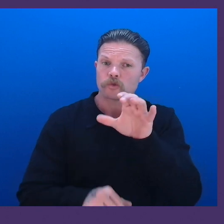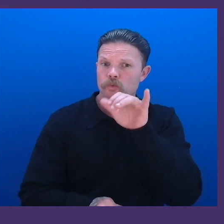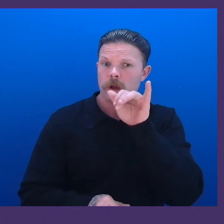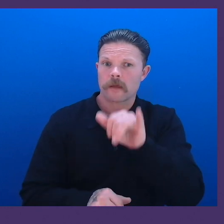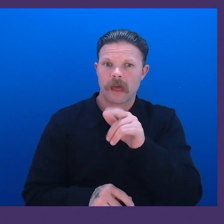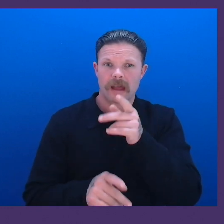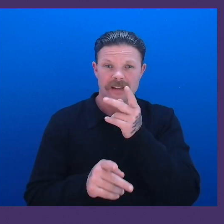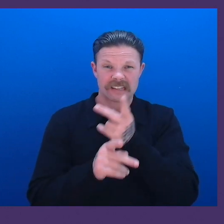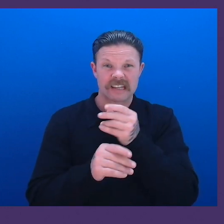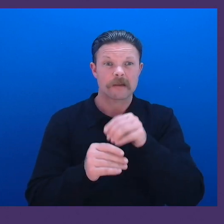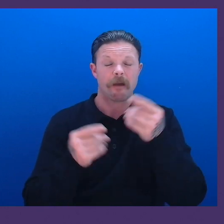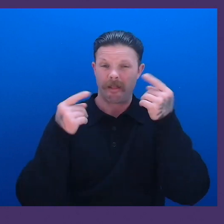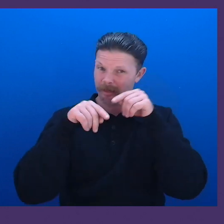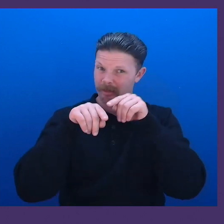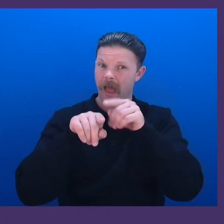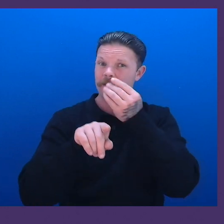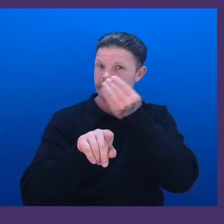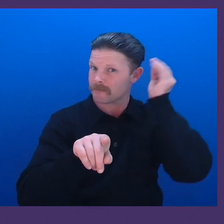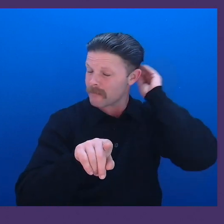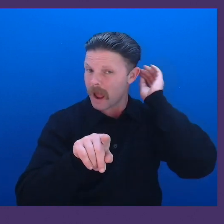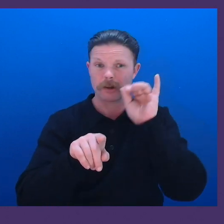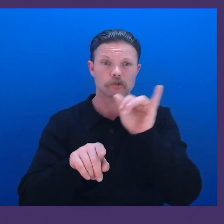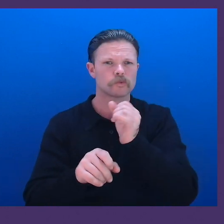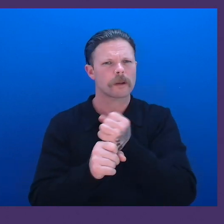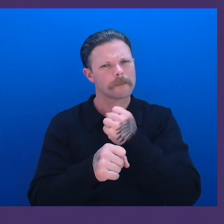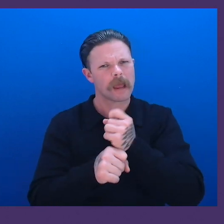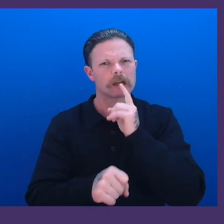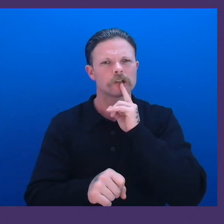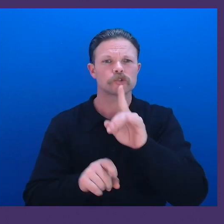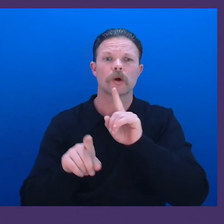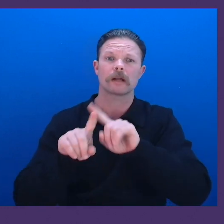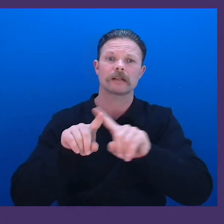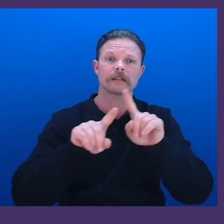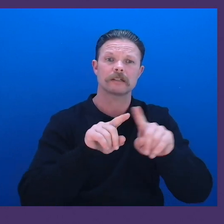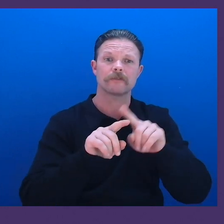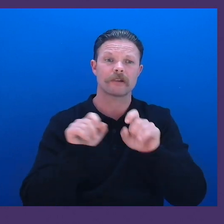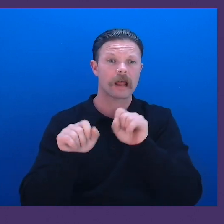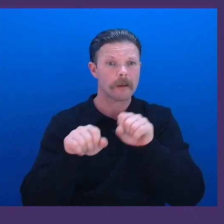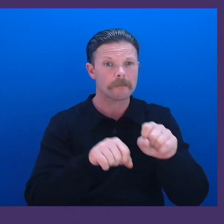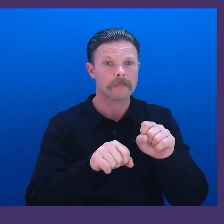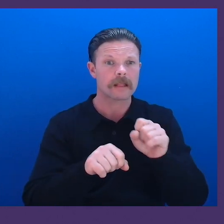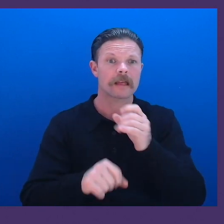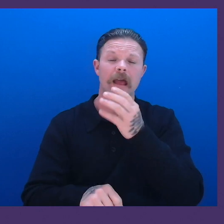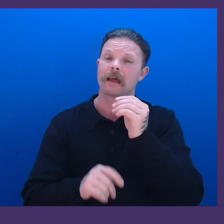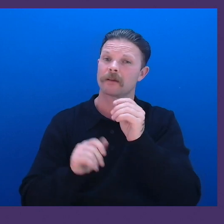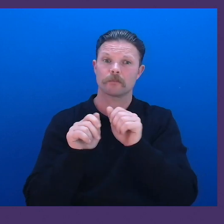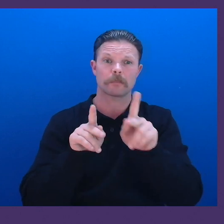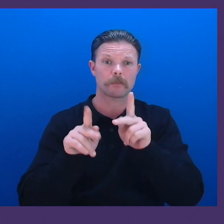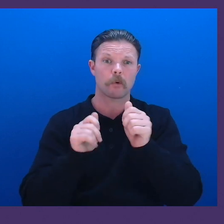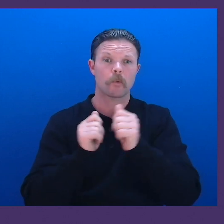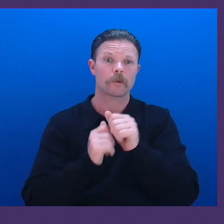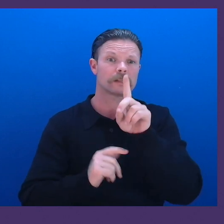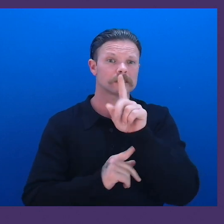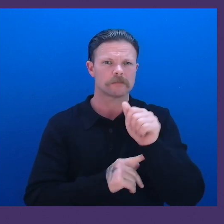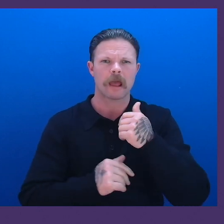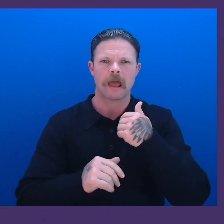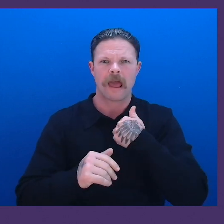Ensure people with disabilities in all stages of product development because they can provide you fantastic